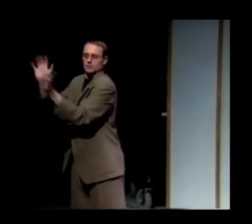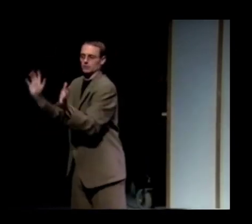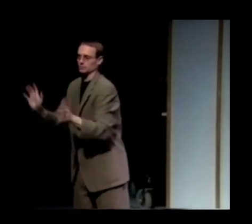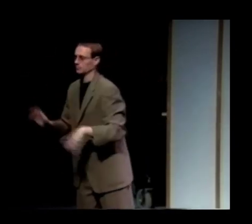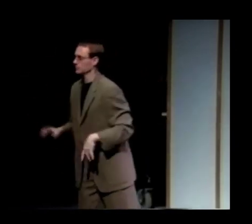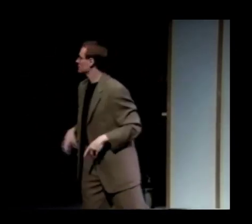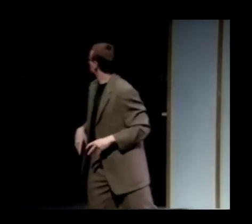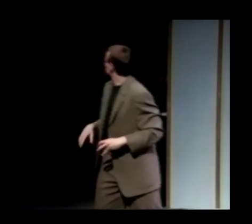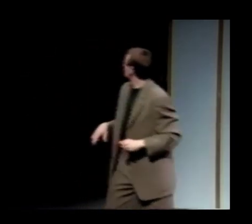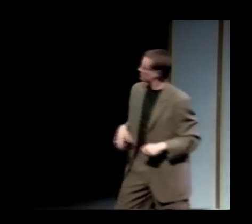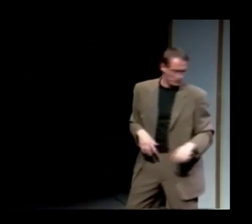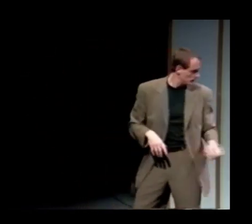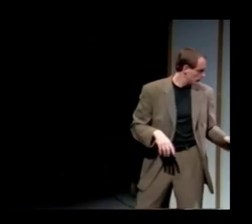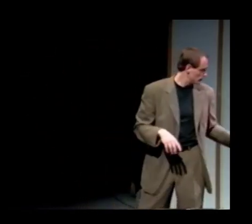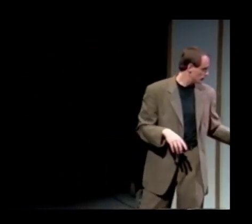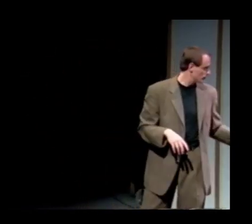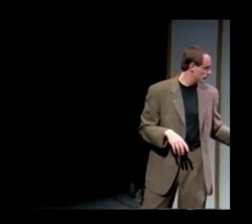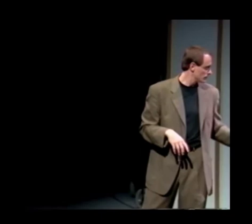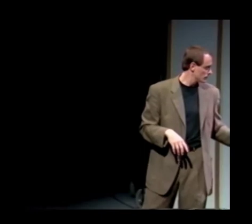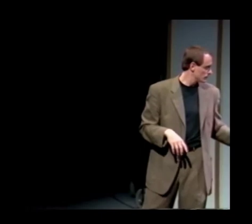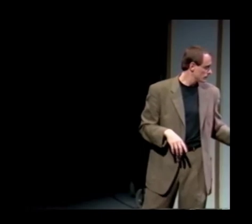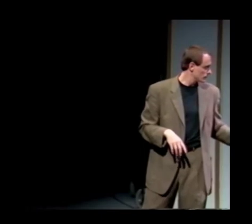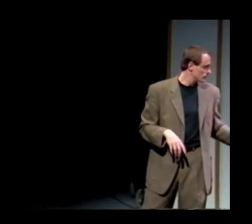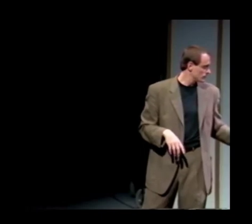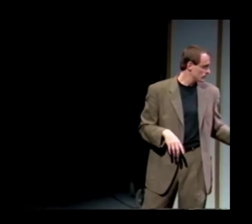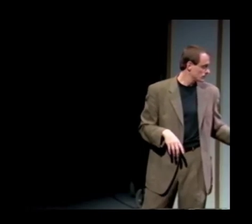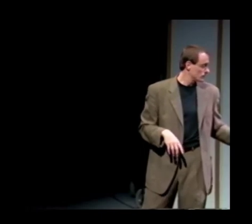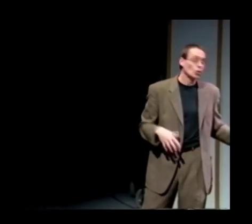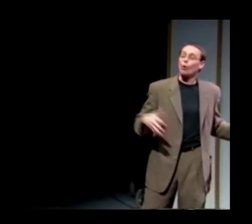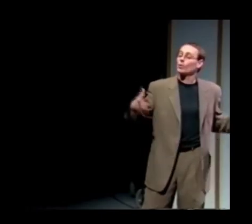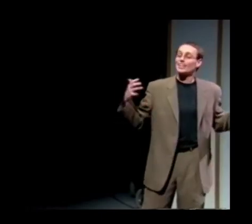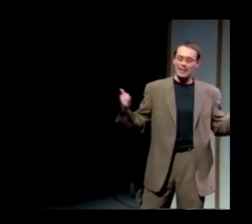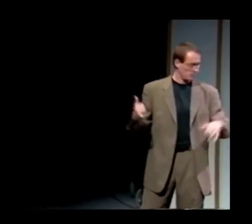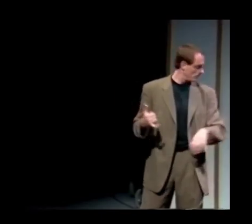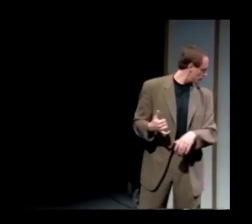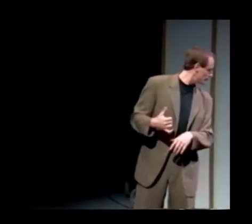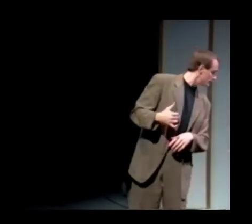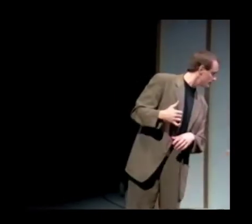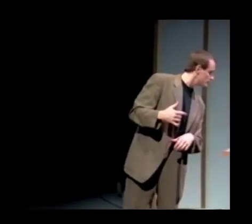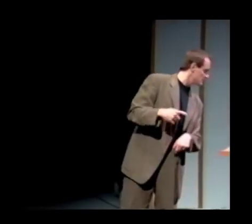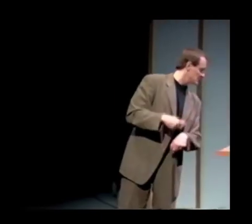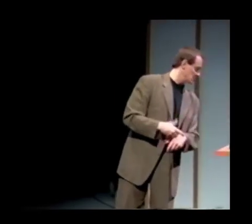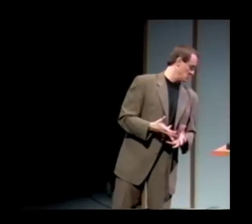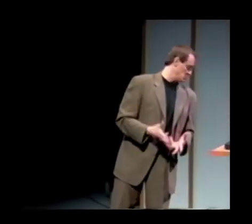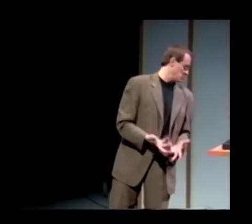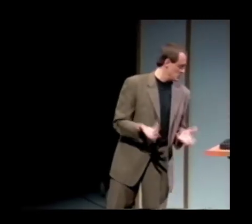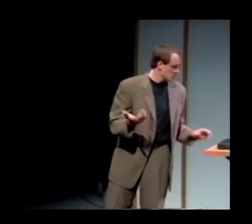AND YOU PICK YOUR SEQUENCING SO YOU CAN MAKE THE MOST IMPACT.